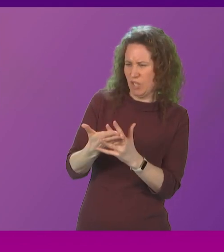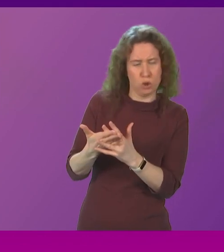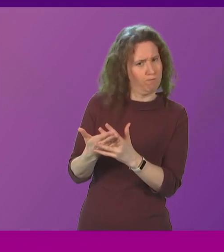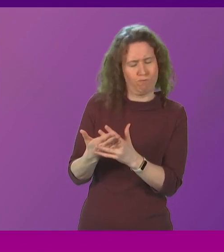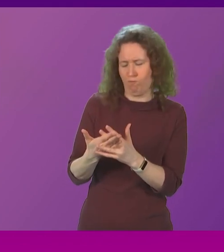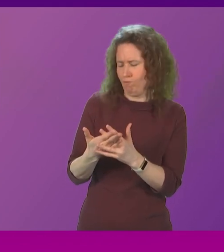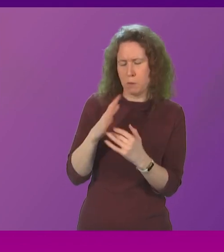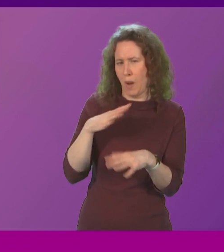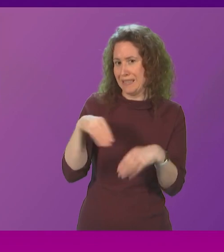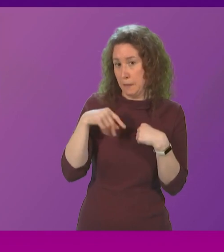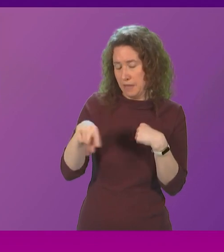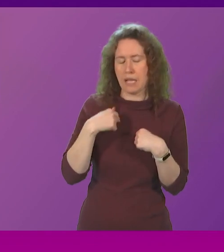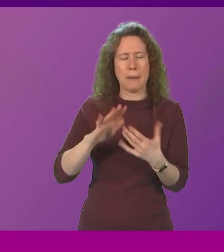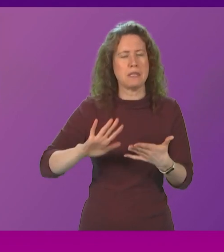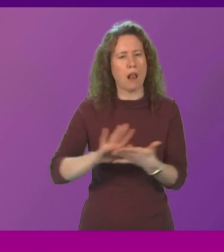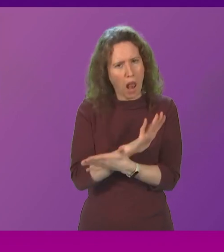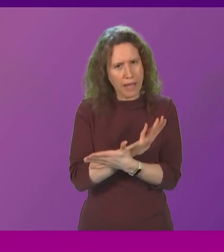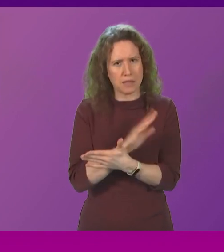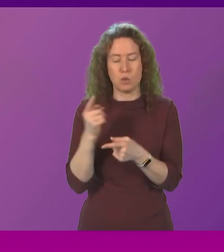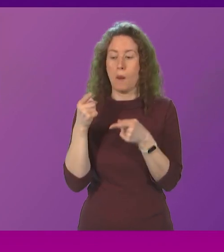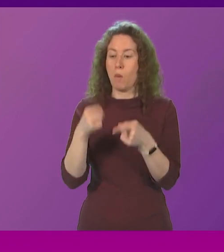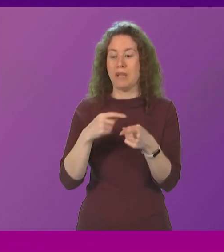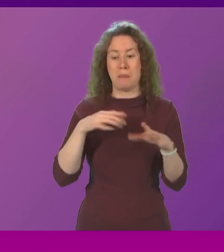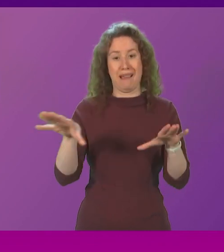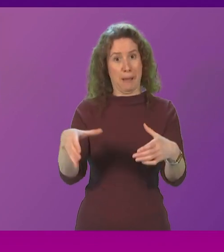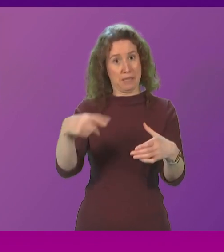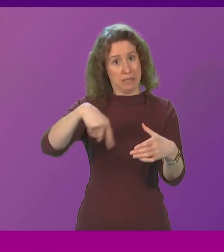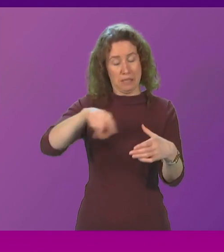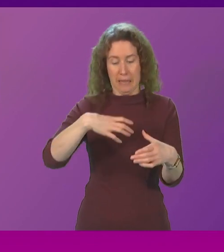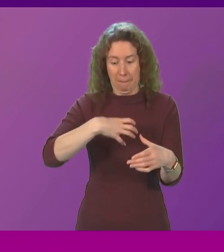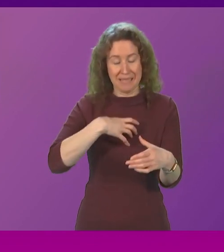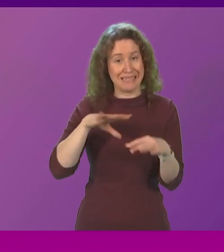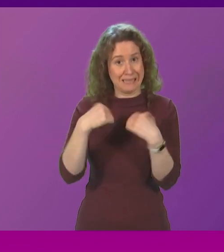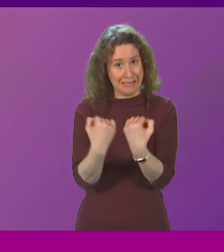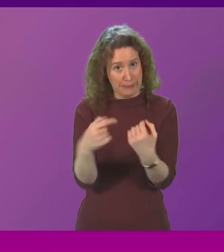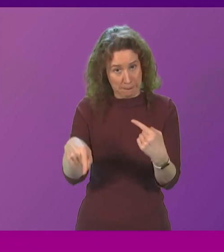Ross. I am delighted to have appointed a Cabinet and a ministerial team that will build on